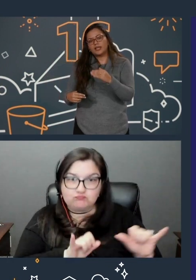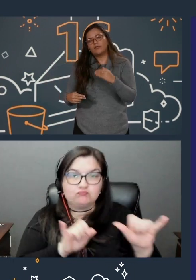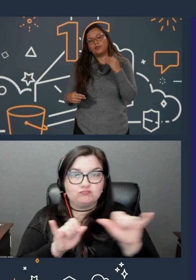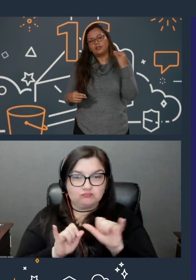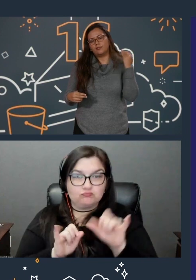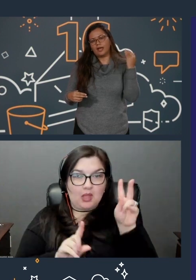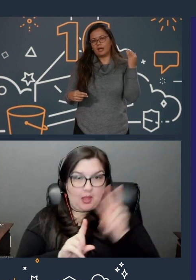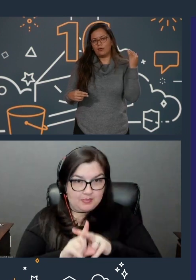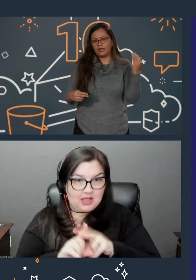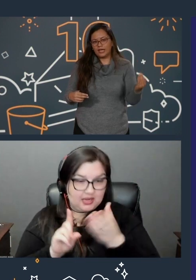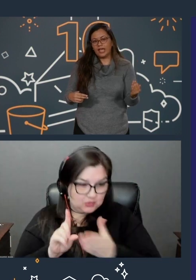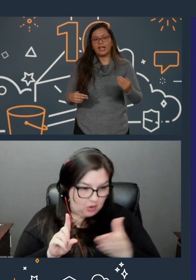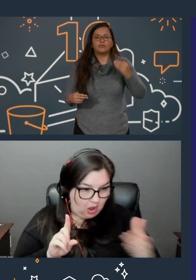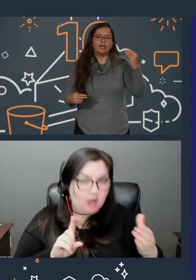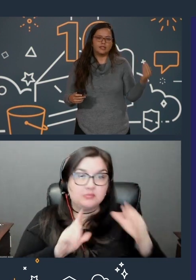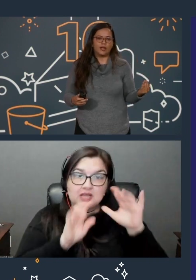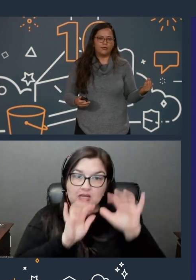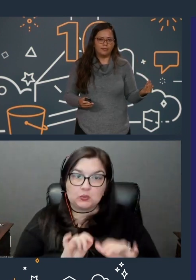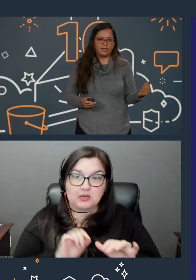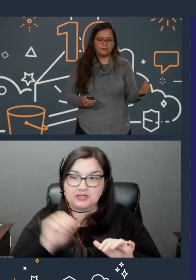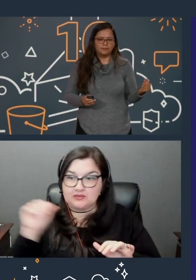that were written by account A as well as account B.